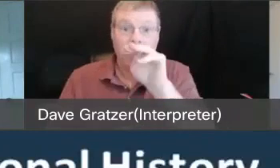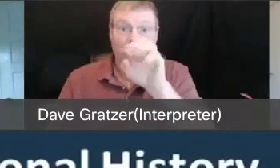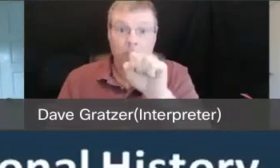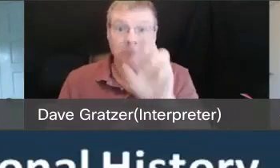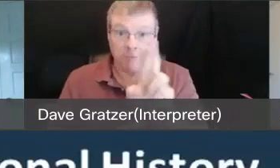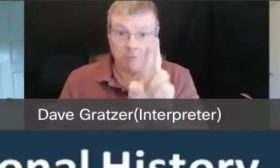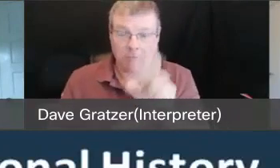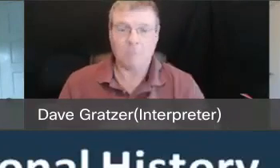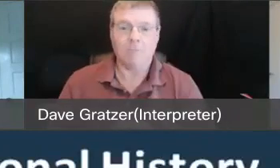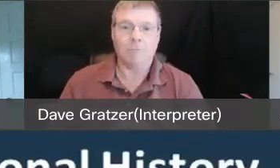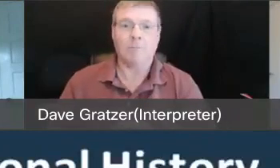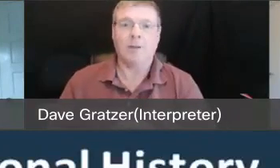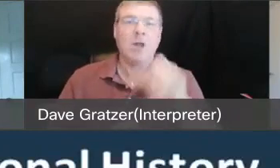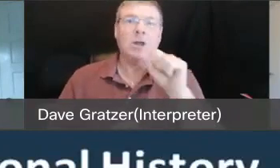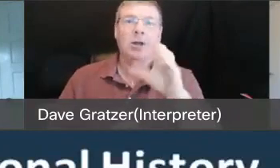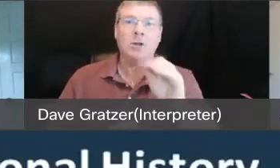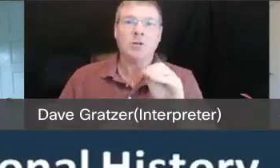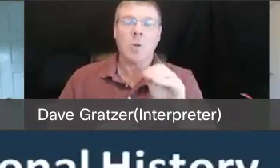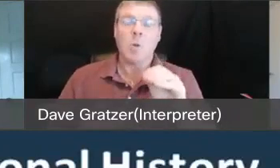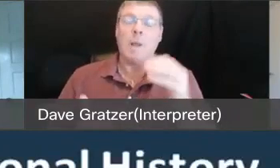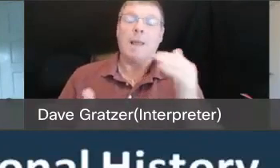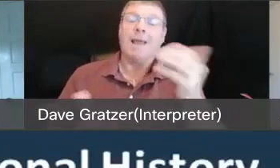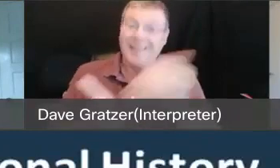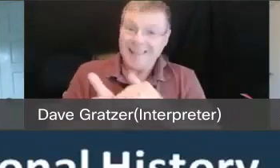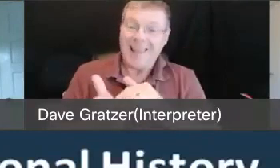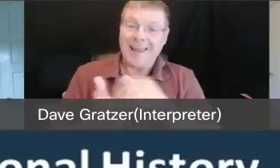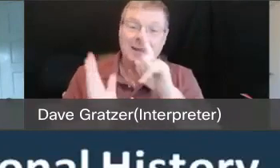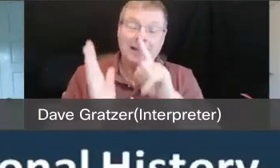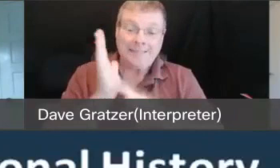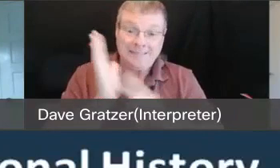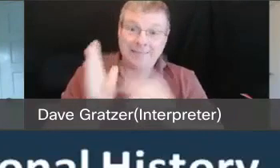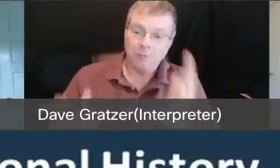the DDS examiner has more context about how the applicant